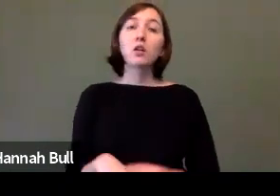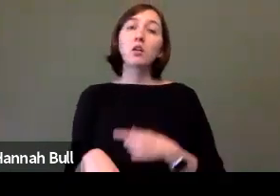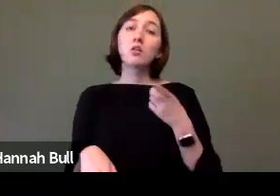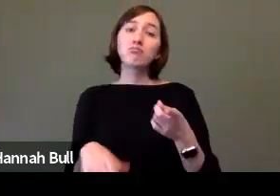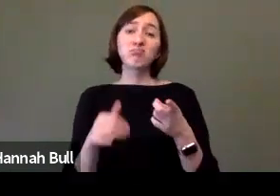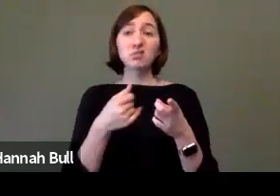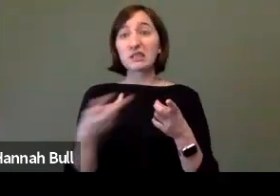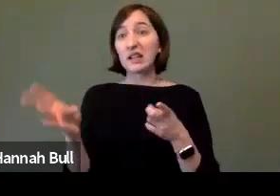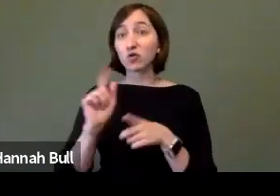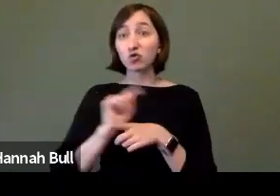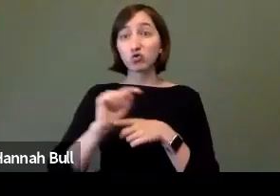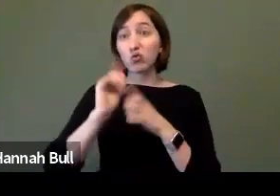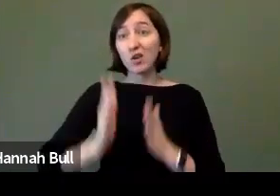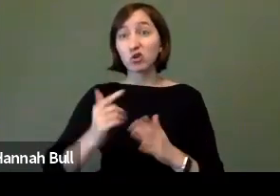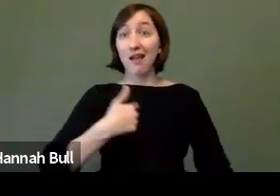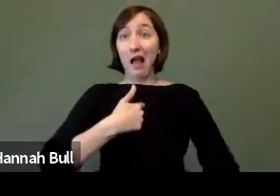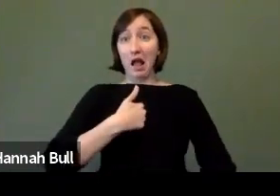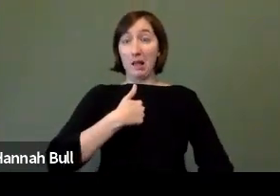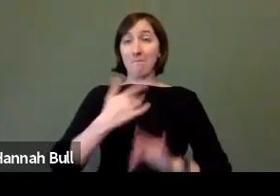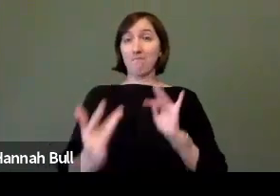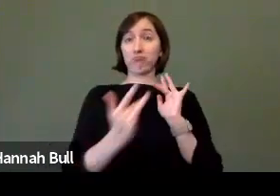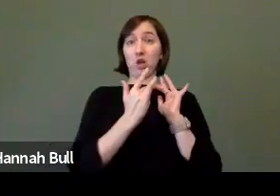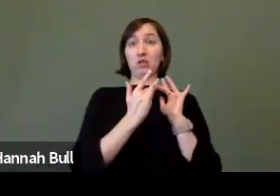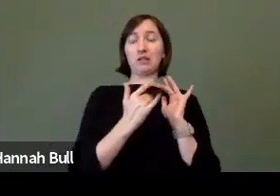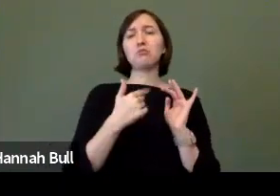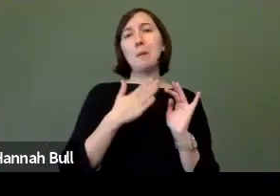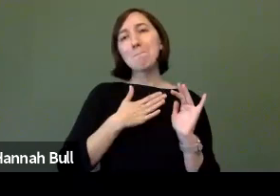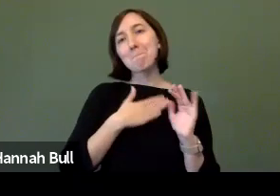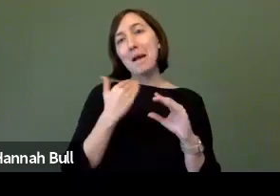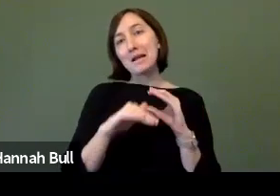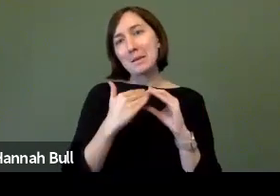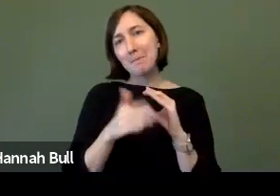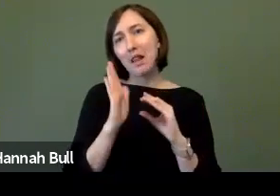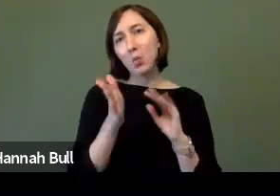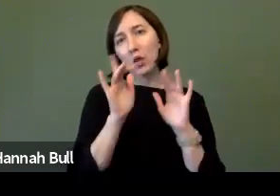I'm the point of contact for this training. I'll put my e-mail in the chat box.